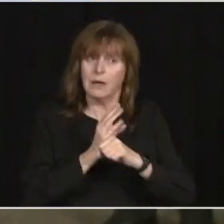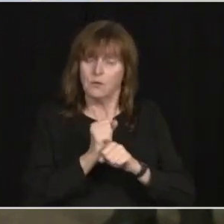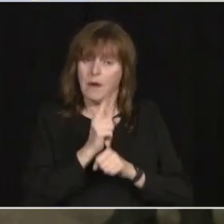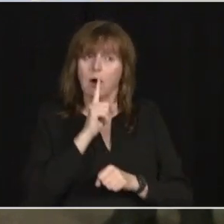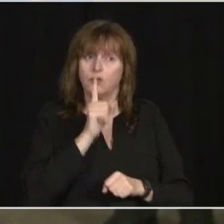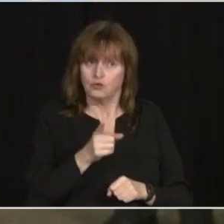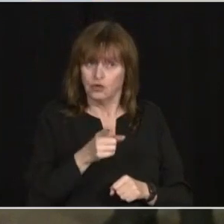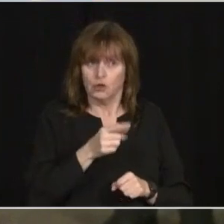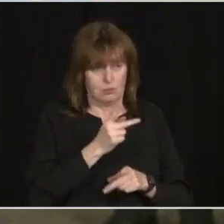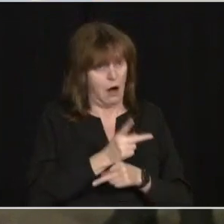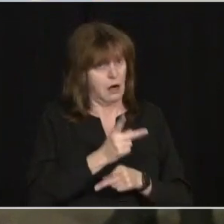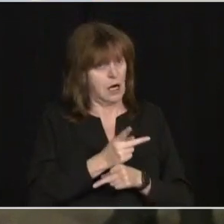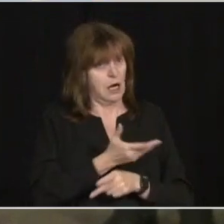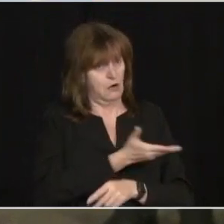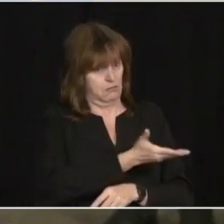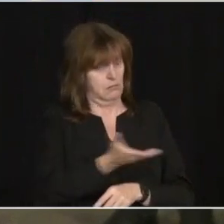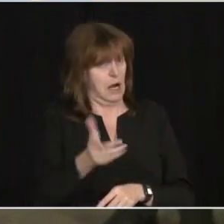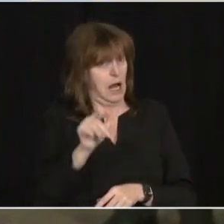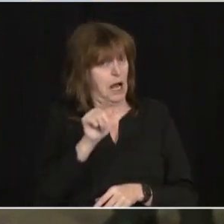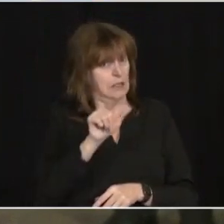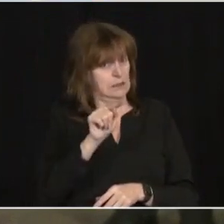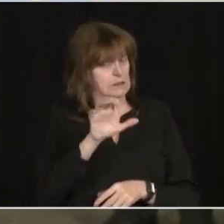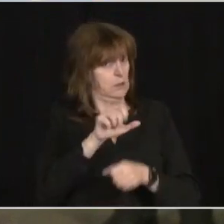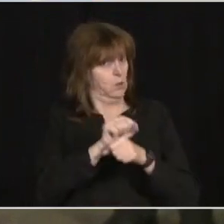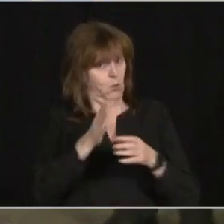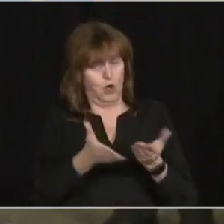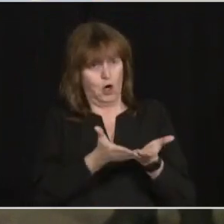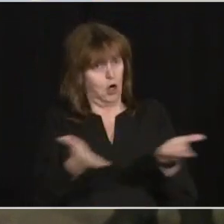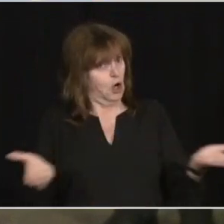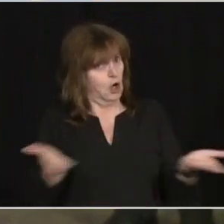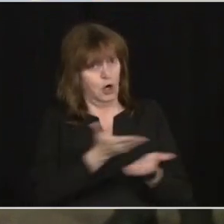making sure that we take care of the long-term care workers.